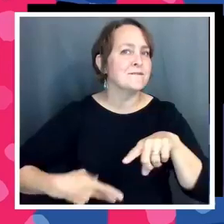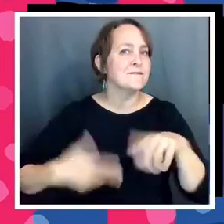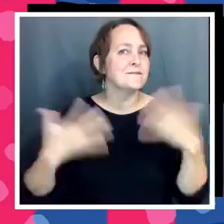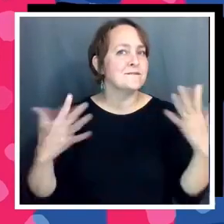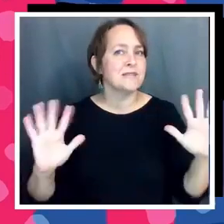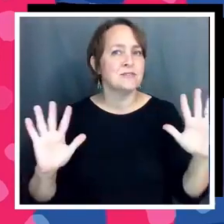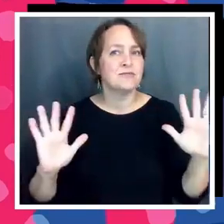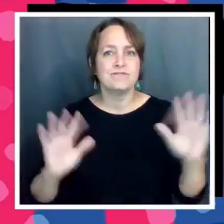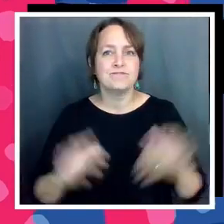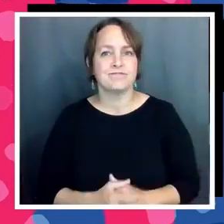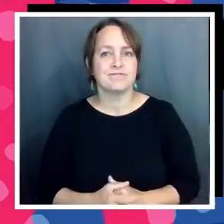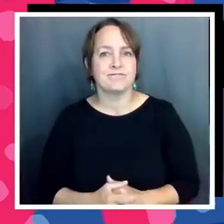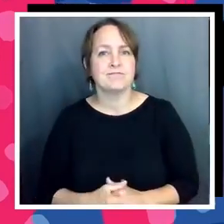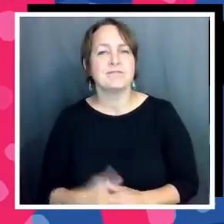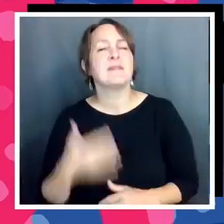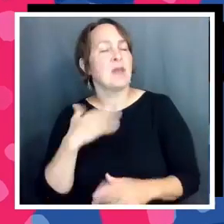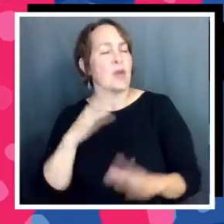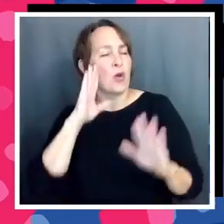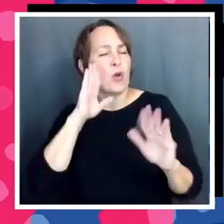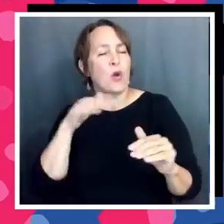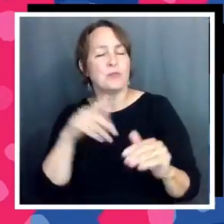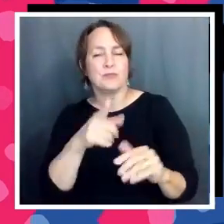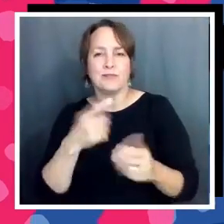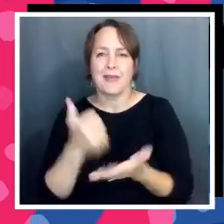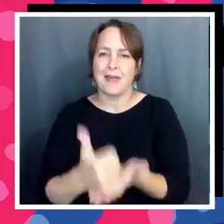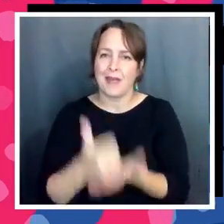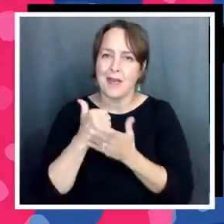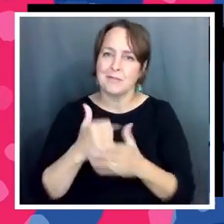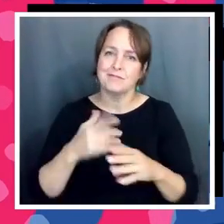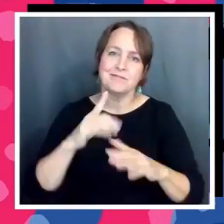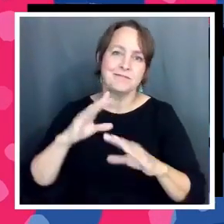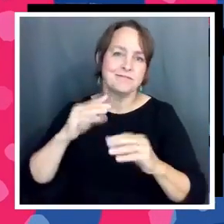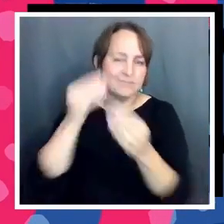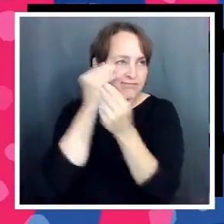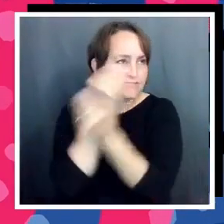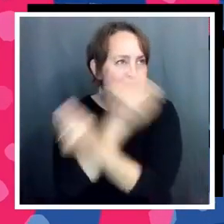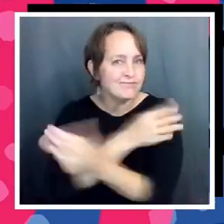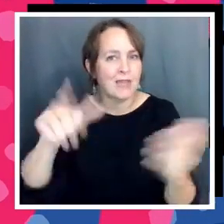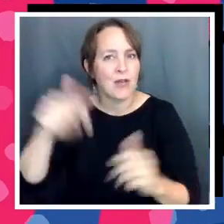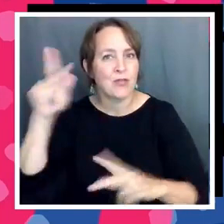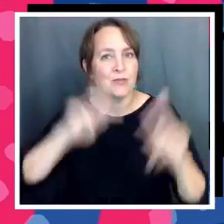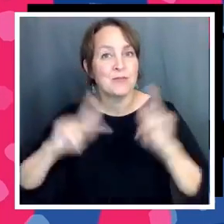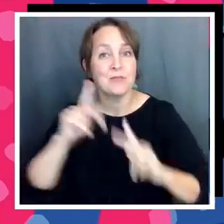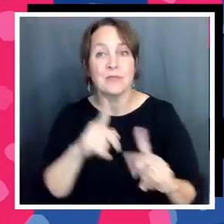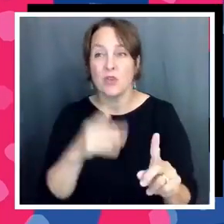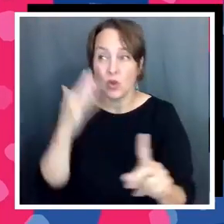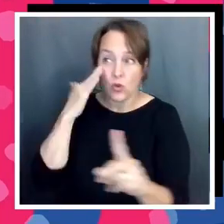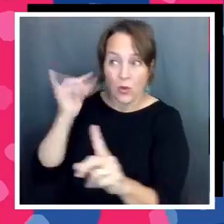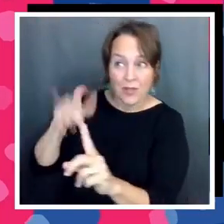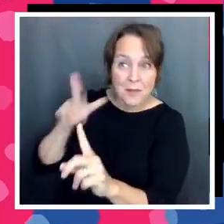WILL CUT CHILD POVERTY IN HALF.